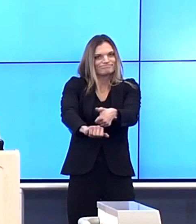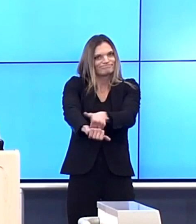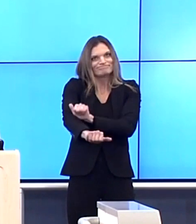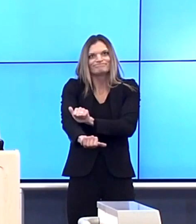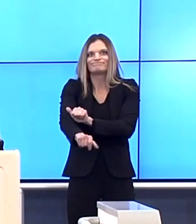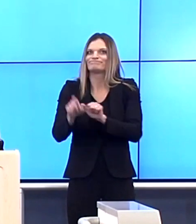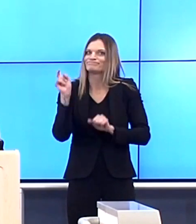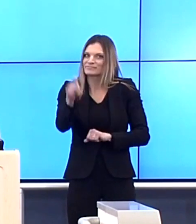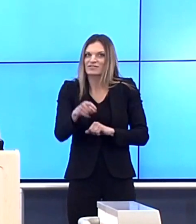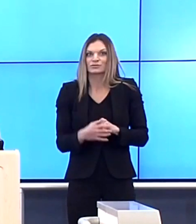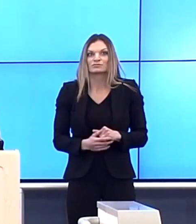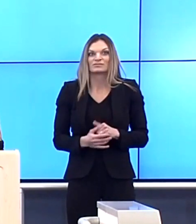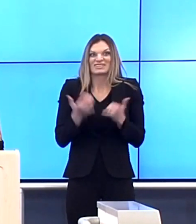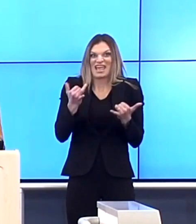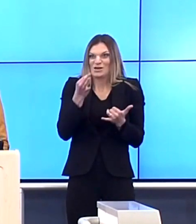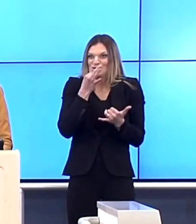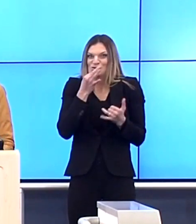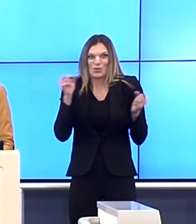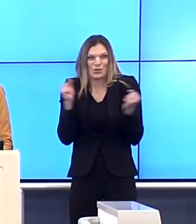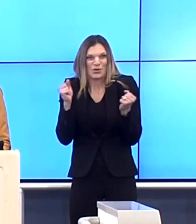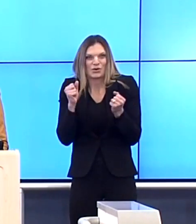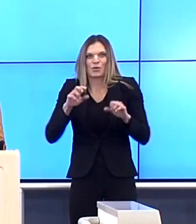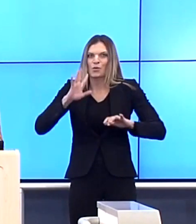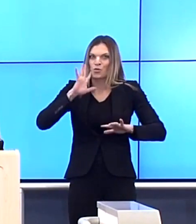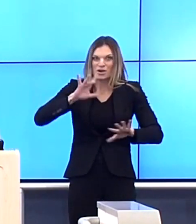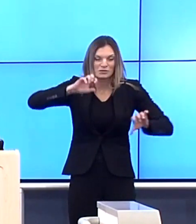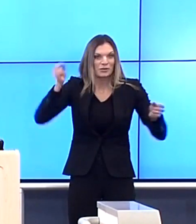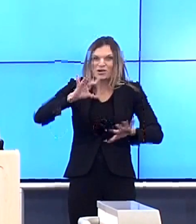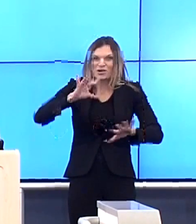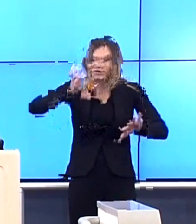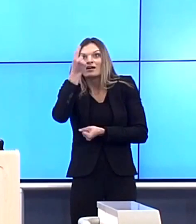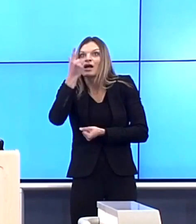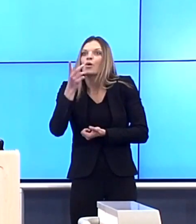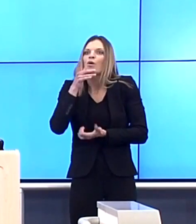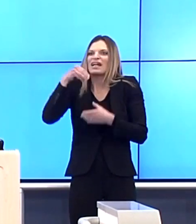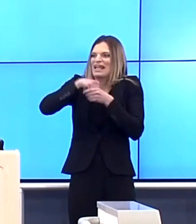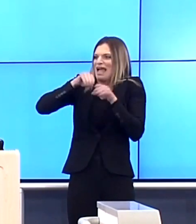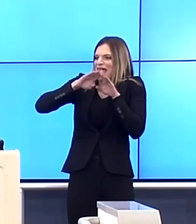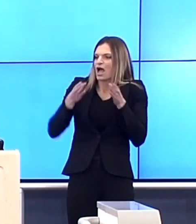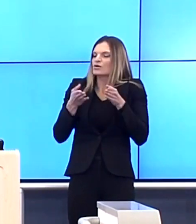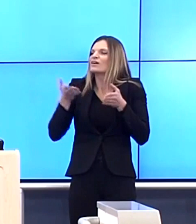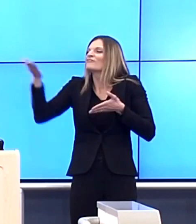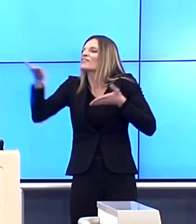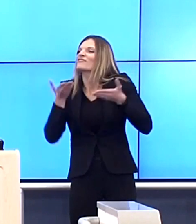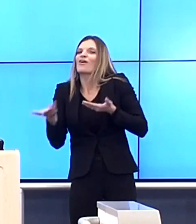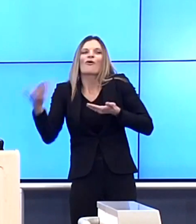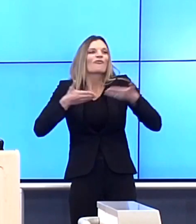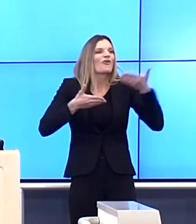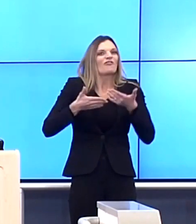NEED TO TAKE SOME ACTION. BECAUSE AS THE WEATHER GETS BECAUSE AS THE WEATHER GETS COLDER AND PEOPLEPE ME COLDER AND PEOPLEPE ME TIME INDOORS, THIS VIRUS WILL TIME INDOORS, THIS VIRUS WILL SPREAD.